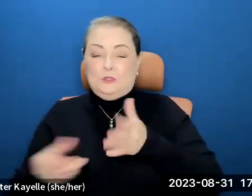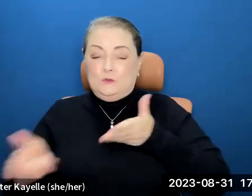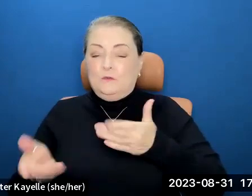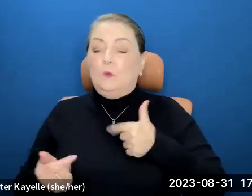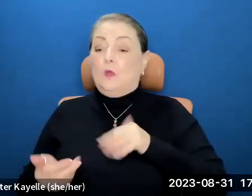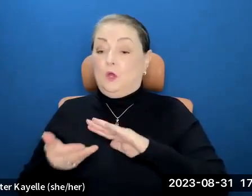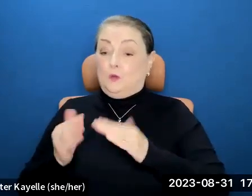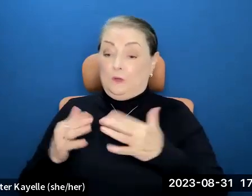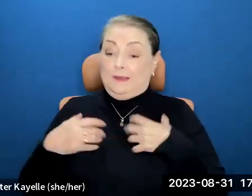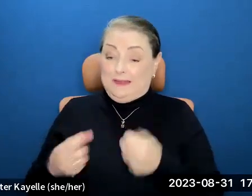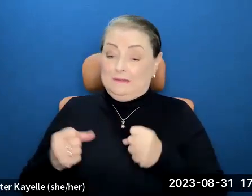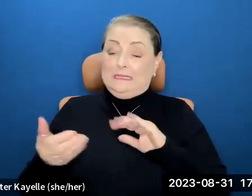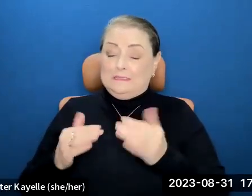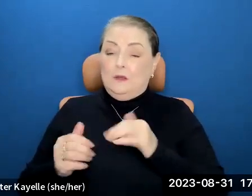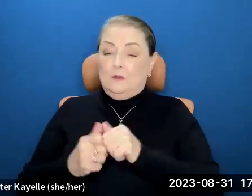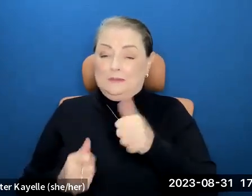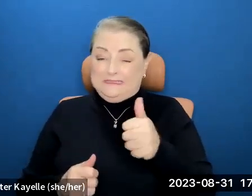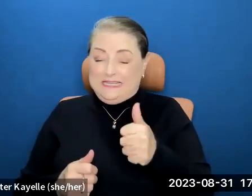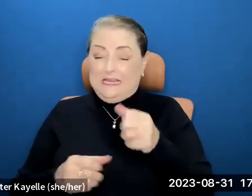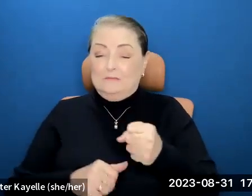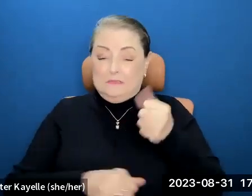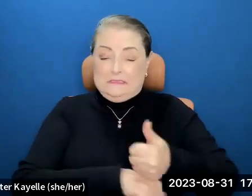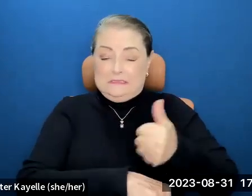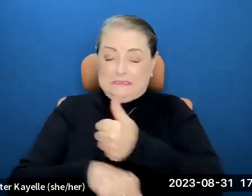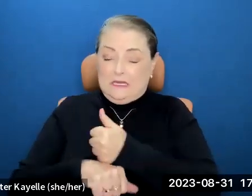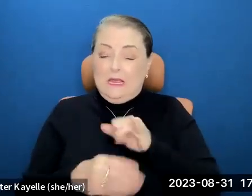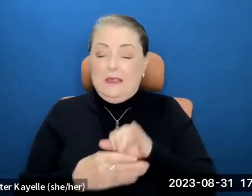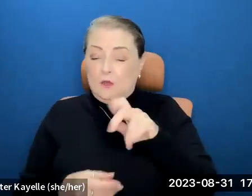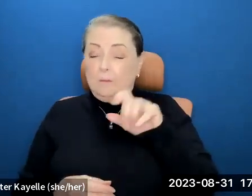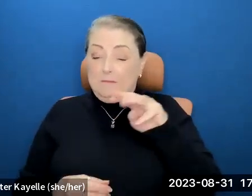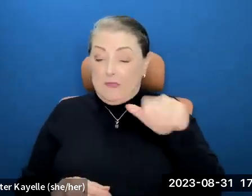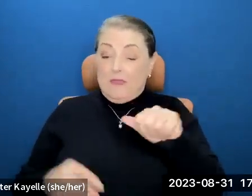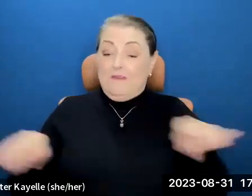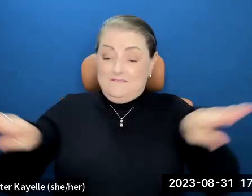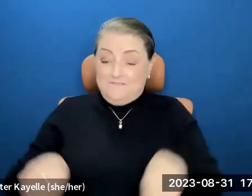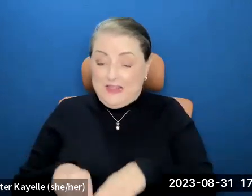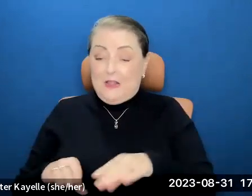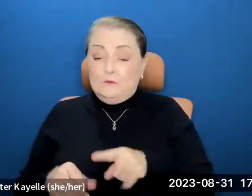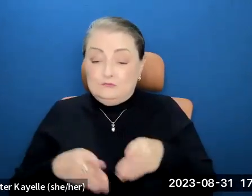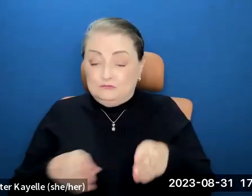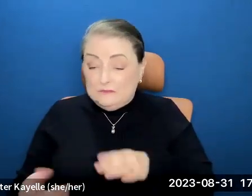center with 10 primary care sites in the Yakima Valley providing Street Outreach mobile units